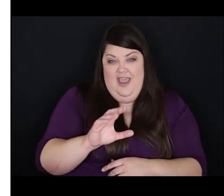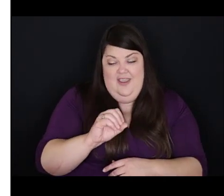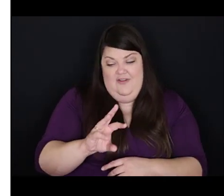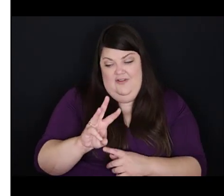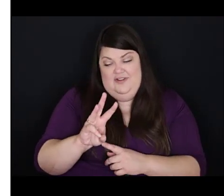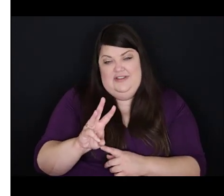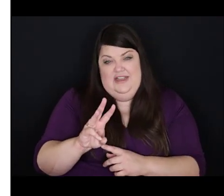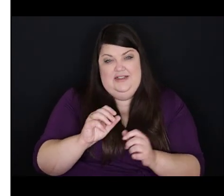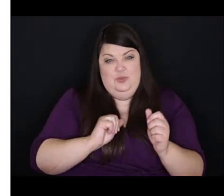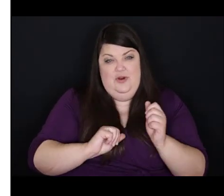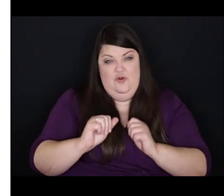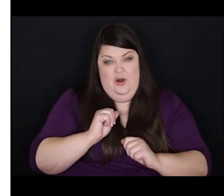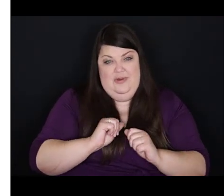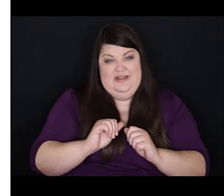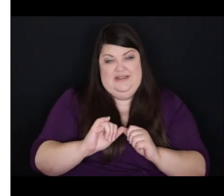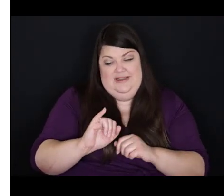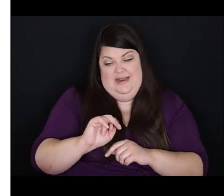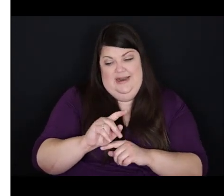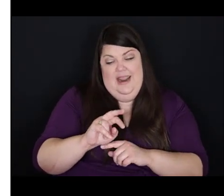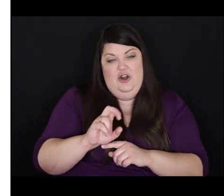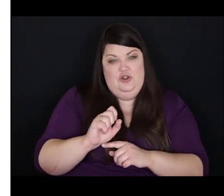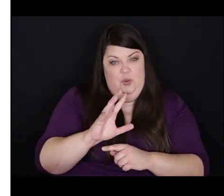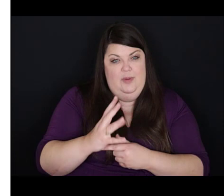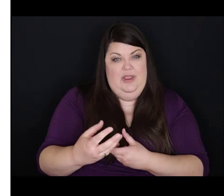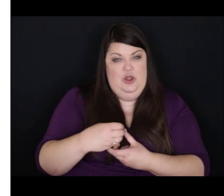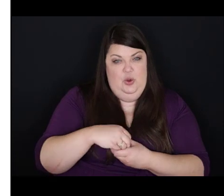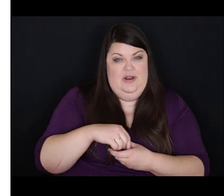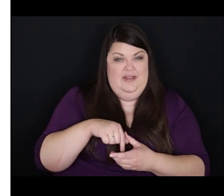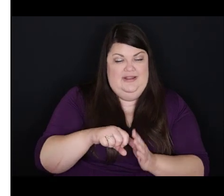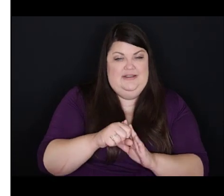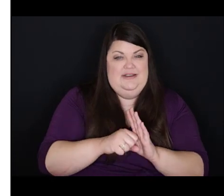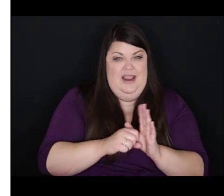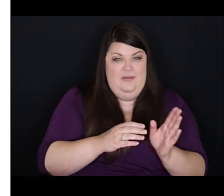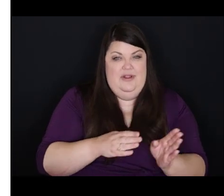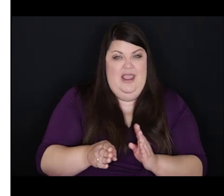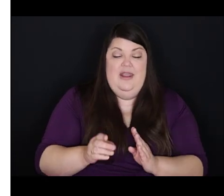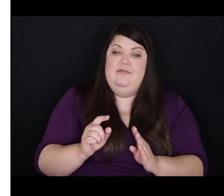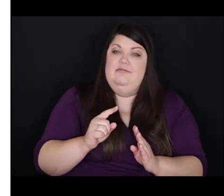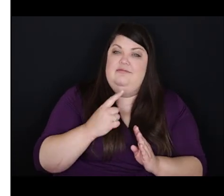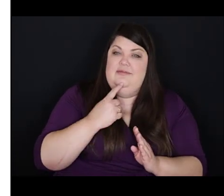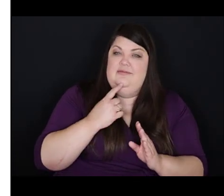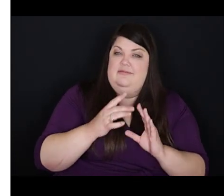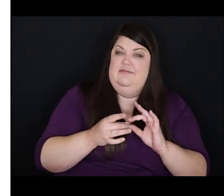indicators will be included in this State Plan. As mentioned earlier in the training,